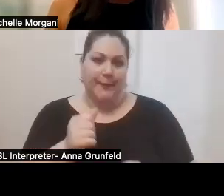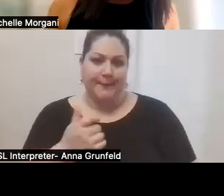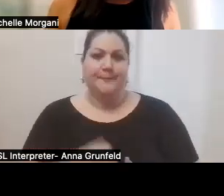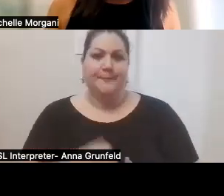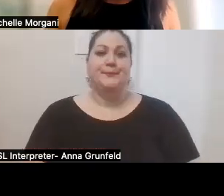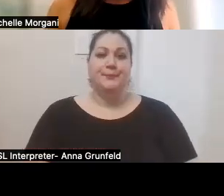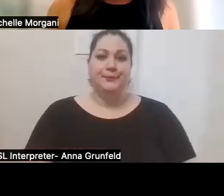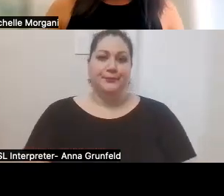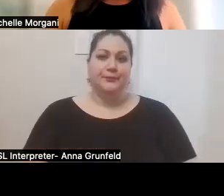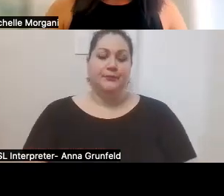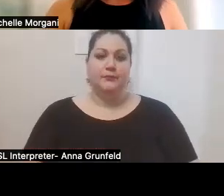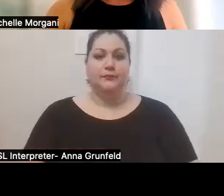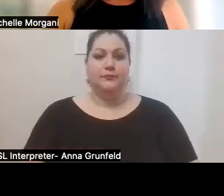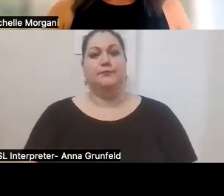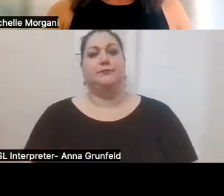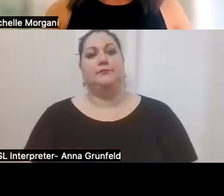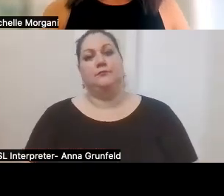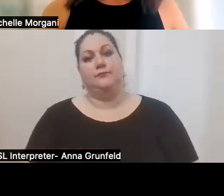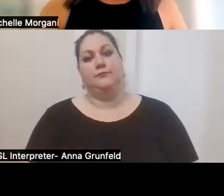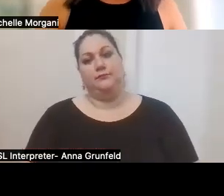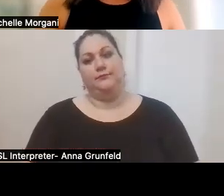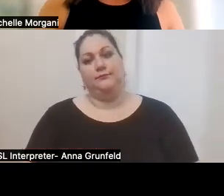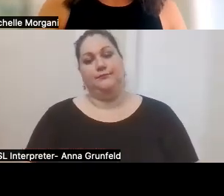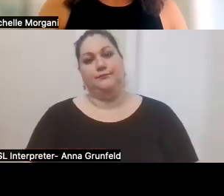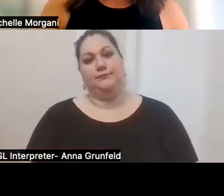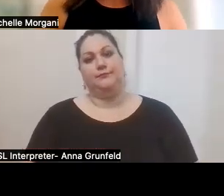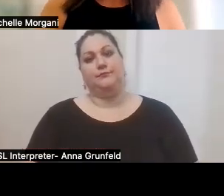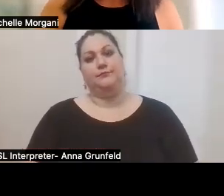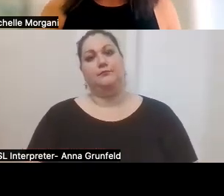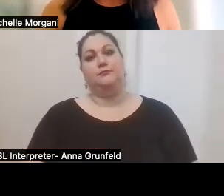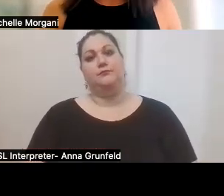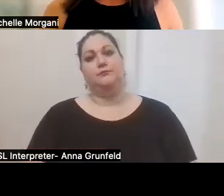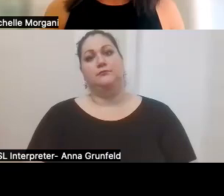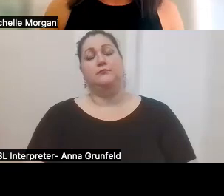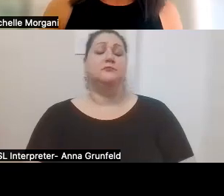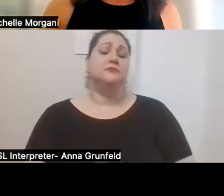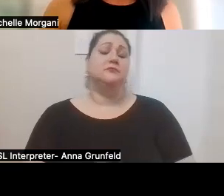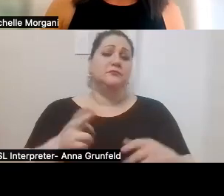And then of course we are thinking about sort of the environmental aspects of the practicum